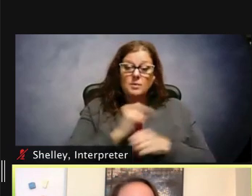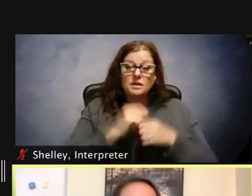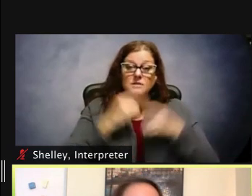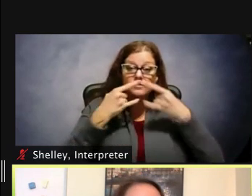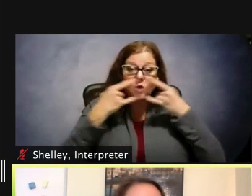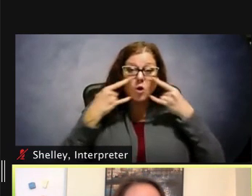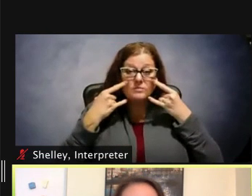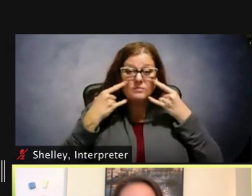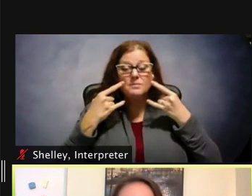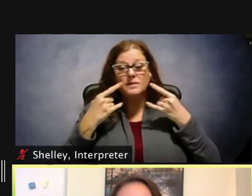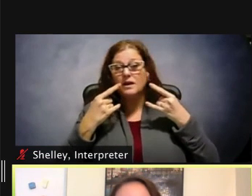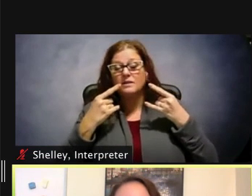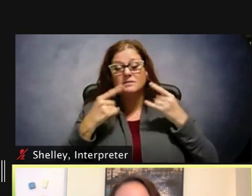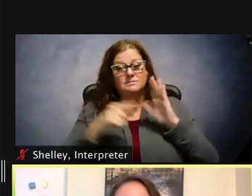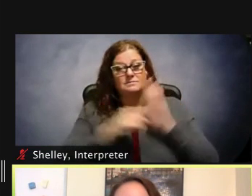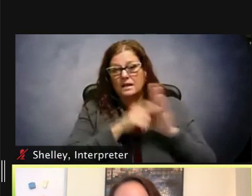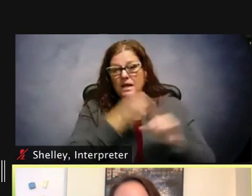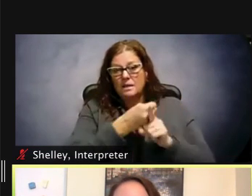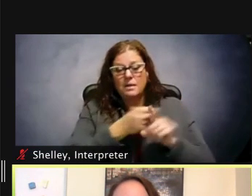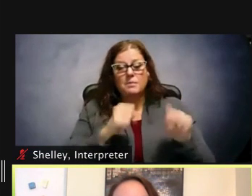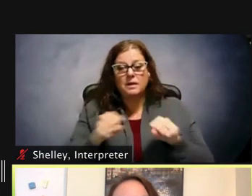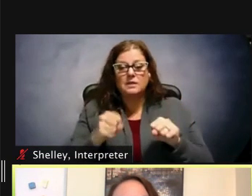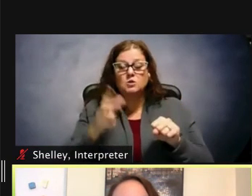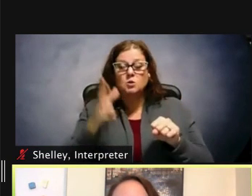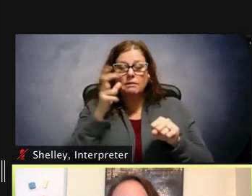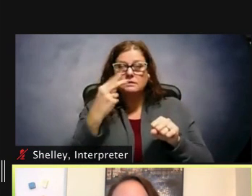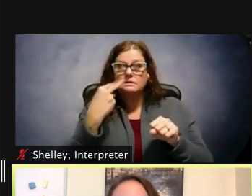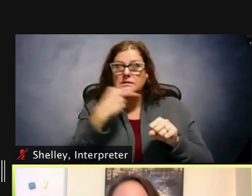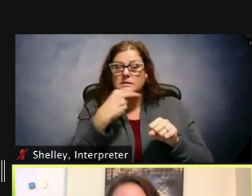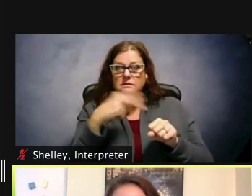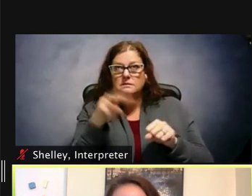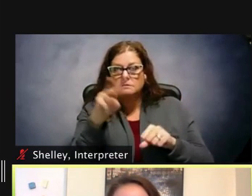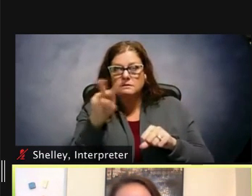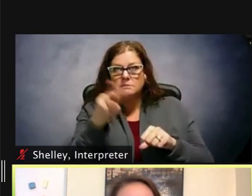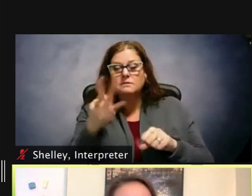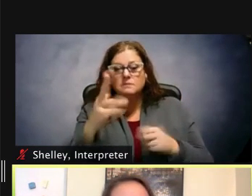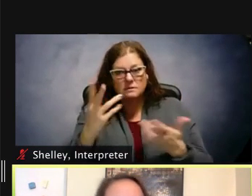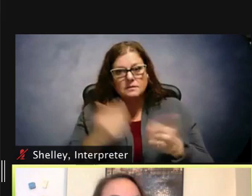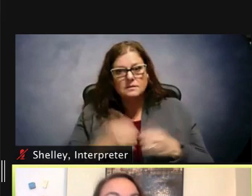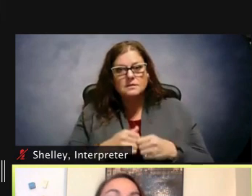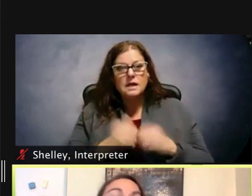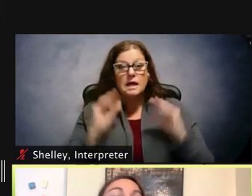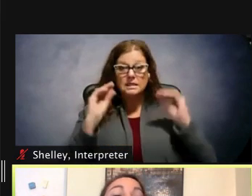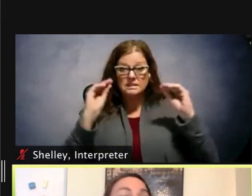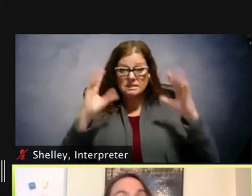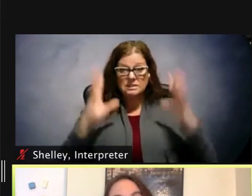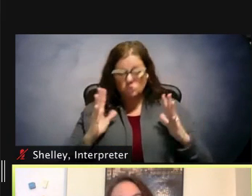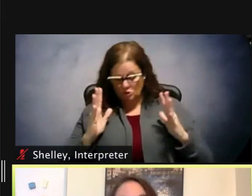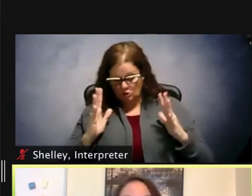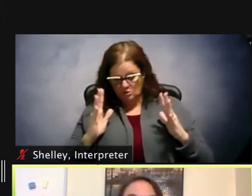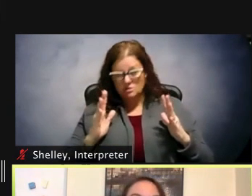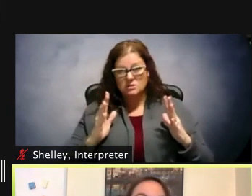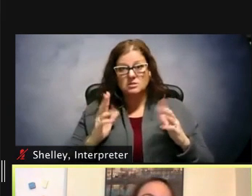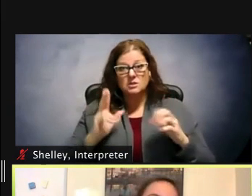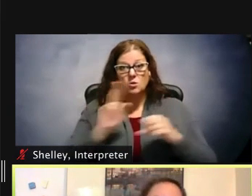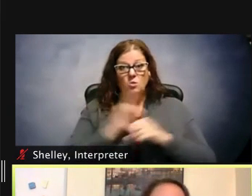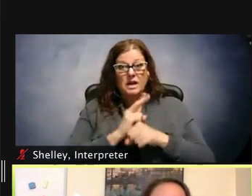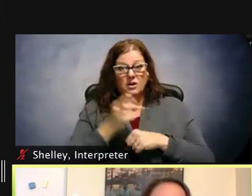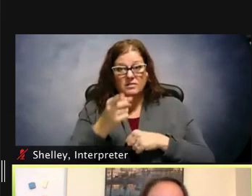negatively impacting his ability to listen. His teachers lovingly wear these face shields